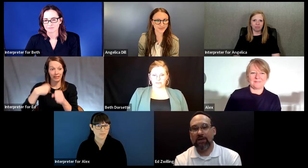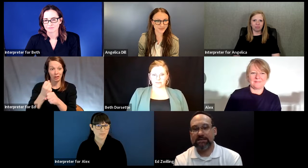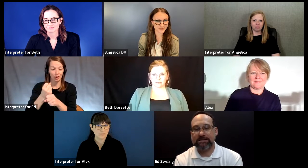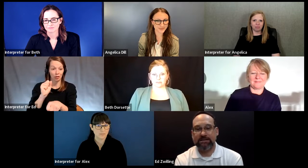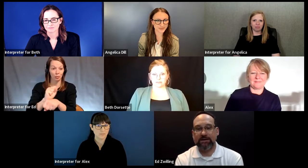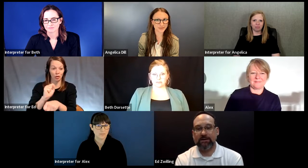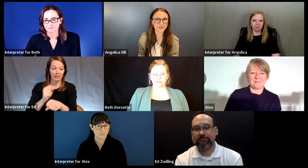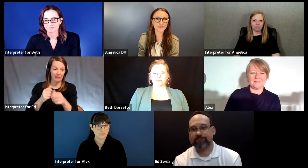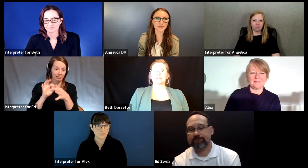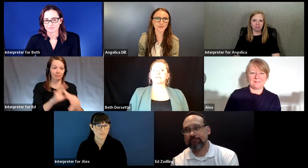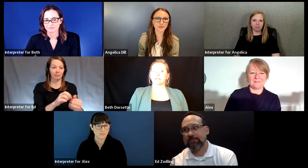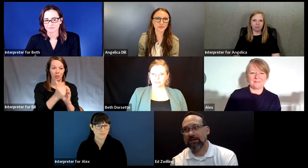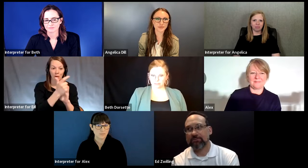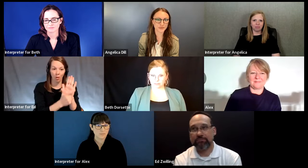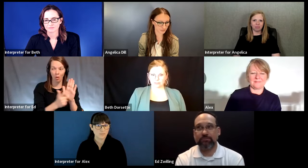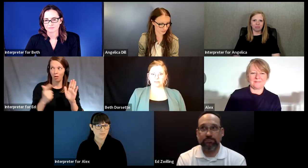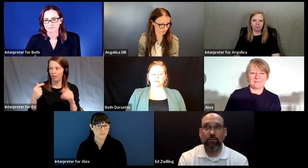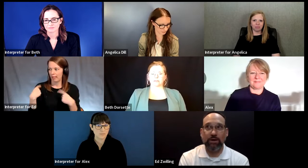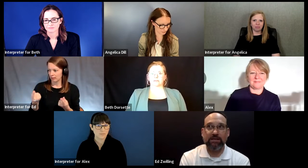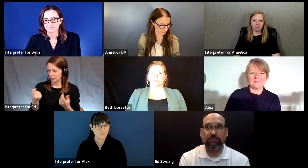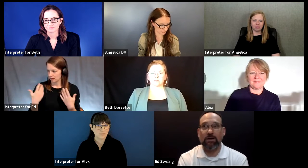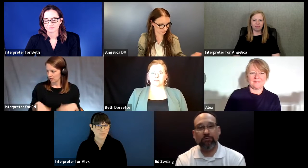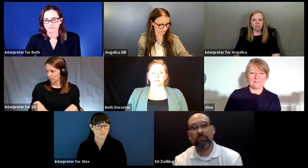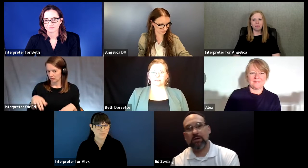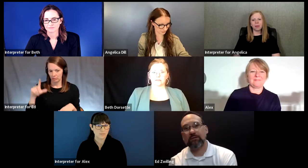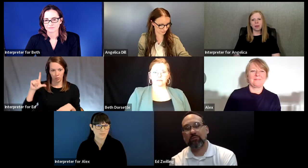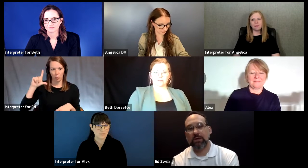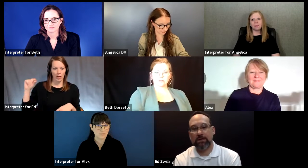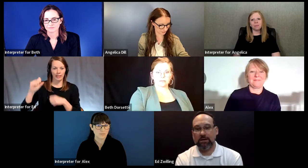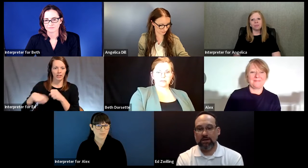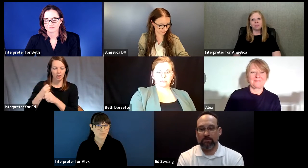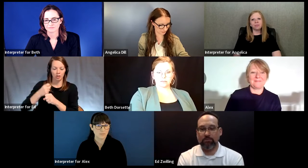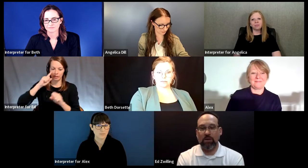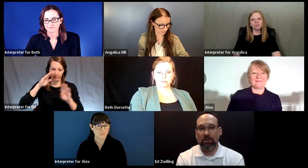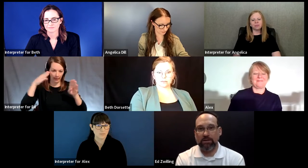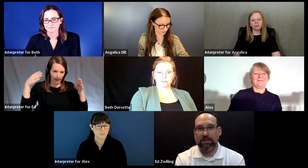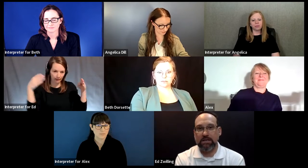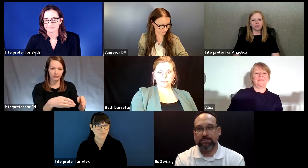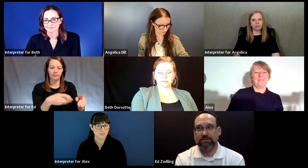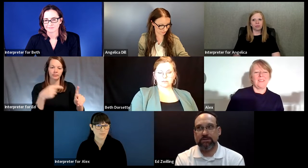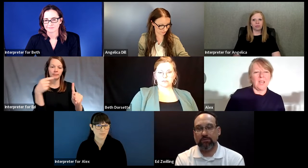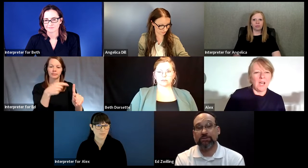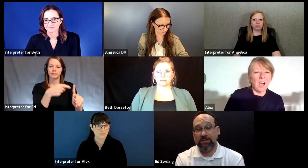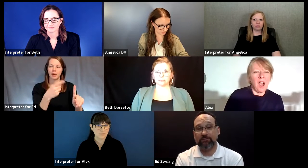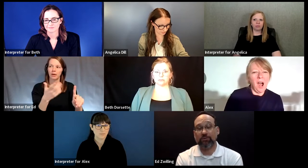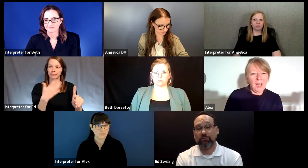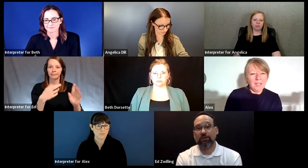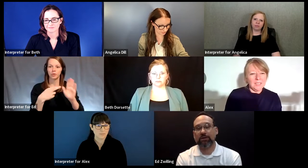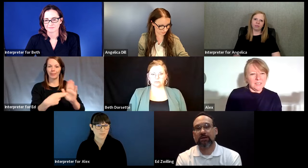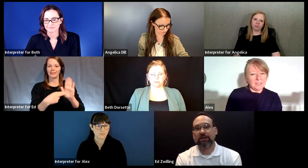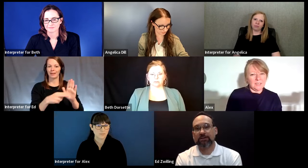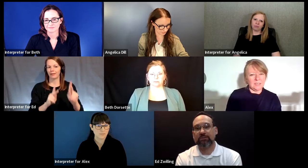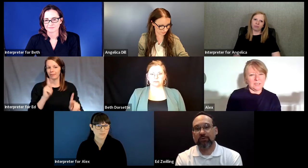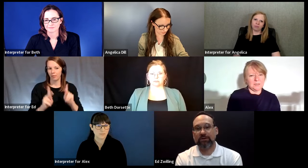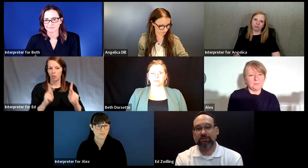The last, gosh, 20 of them have been primarily engaged representing folks with disabilities